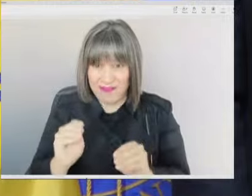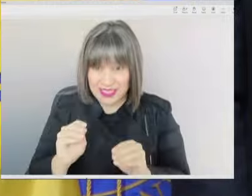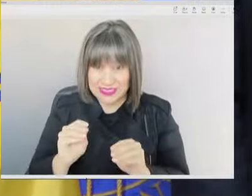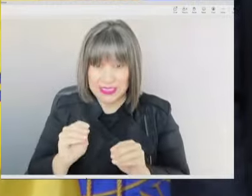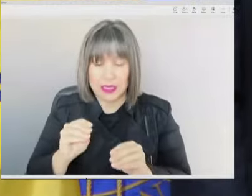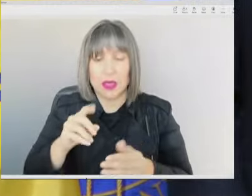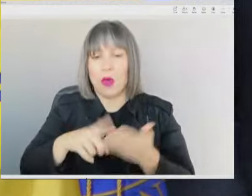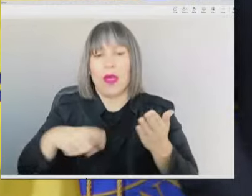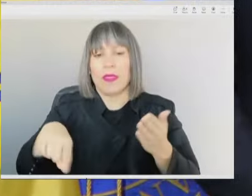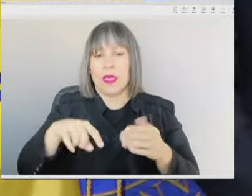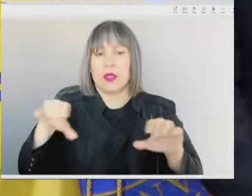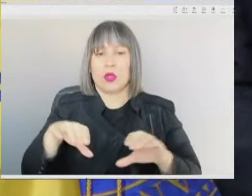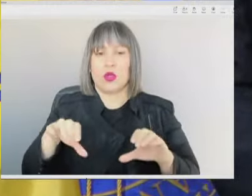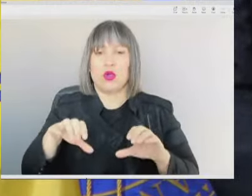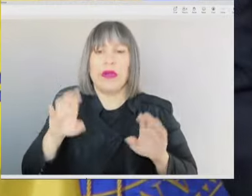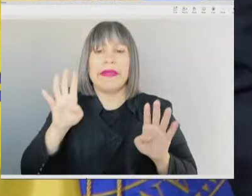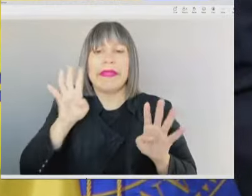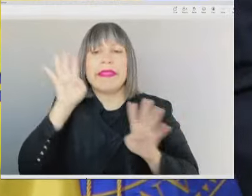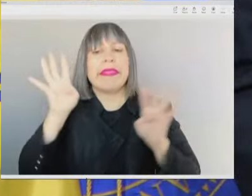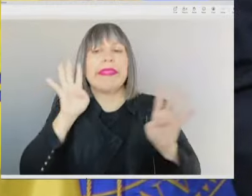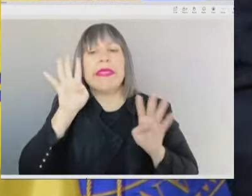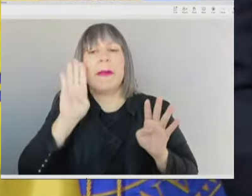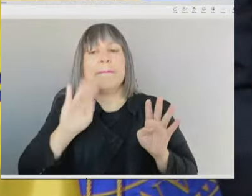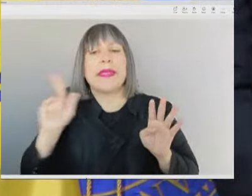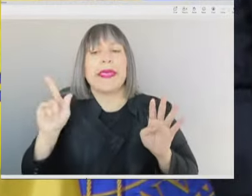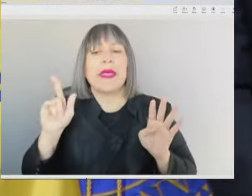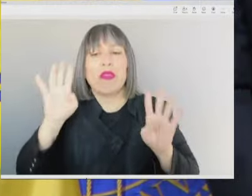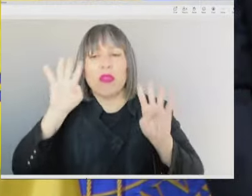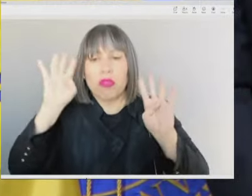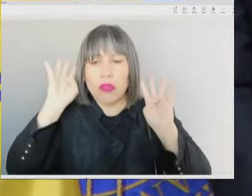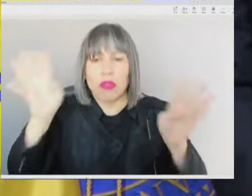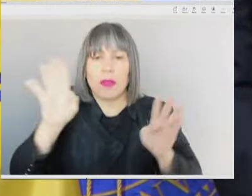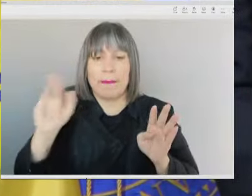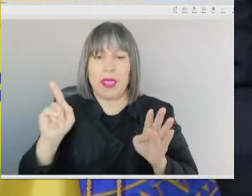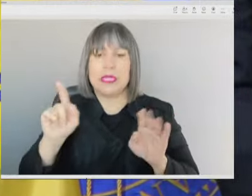create fictional bills, send them out. They know how to game the system. They get paid within a